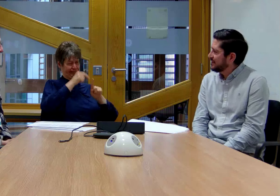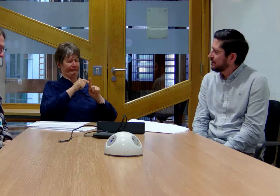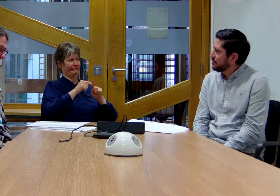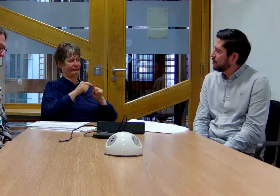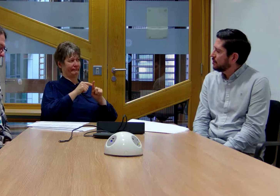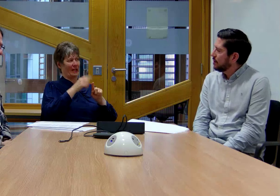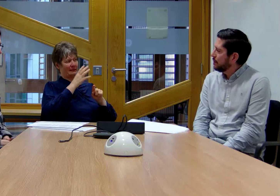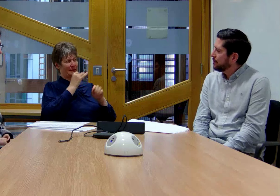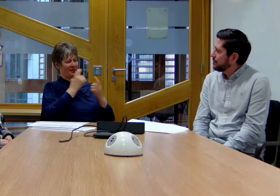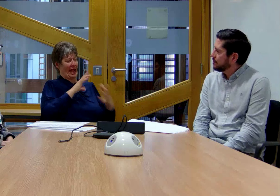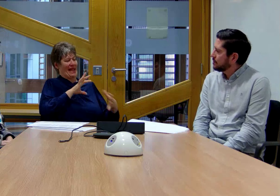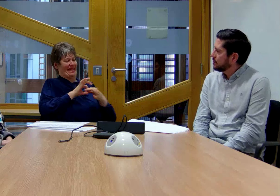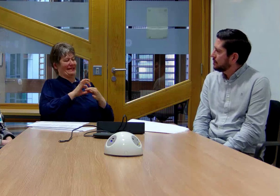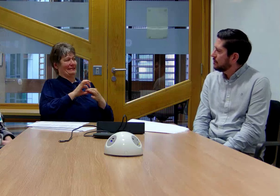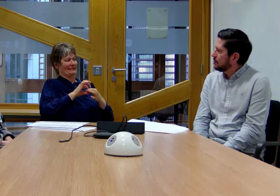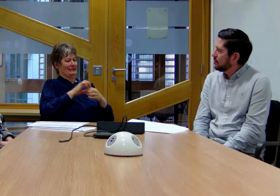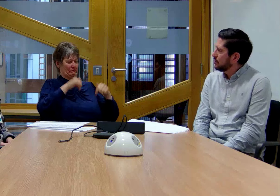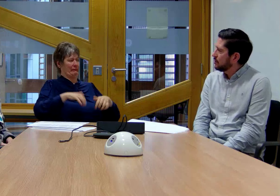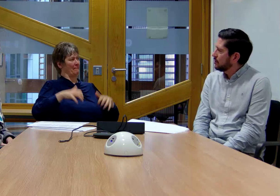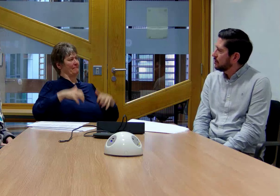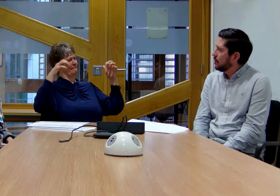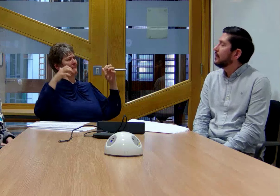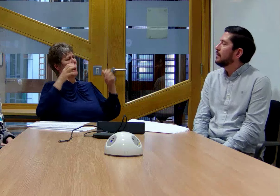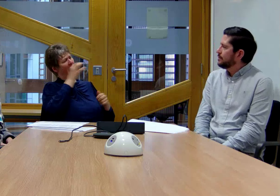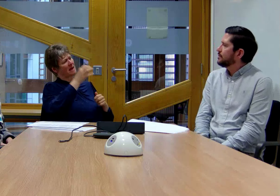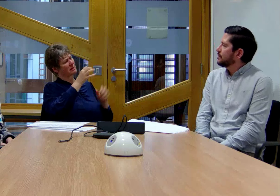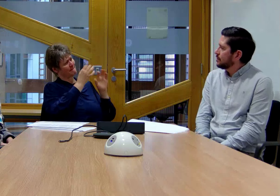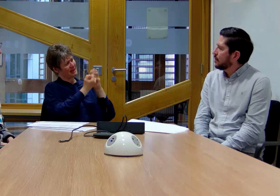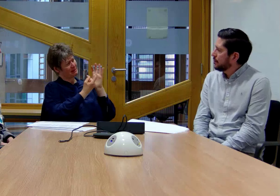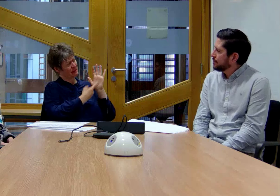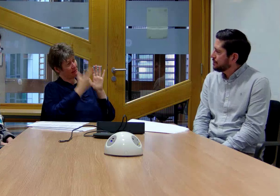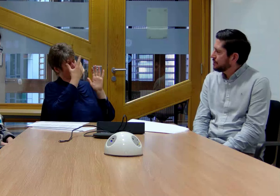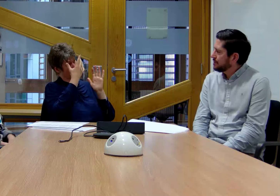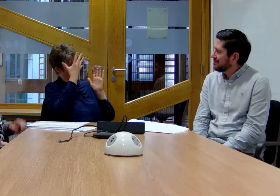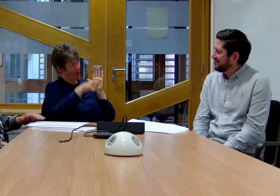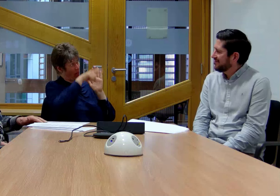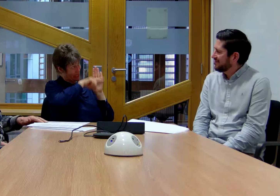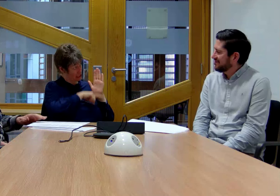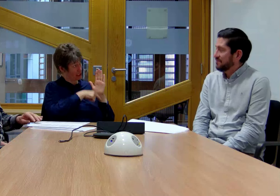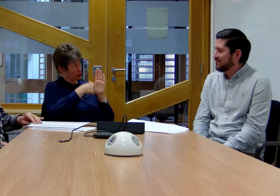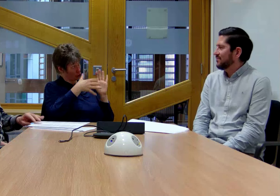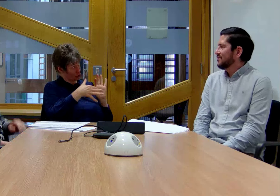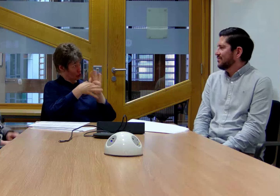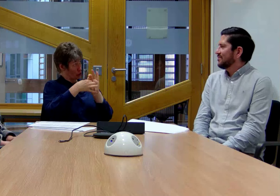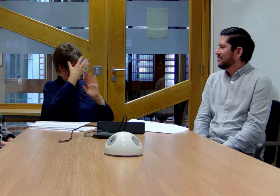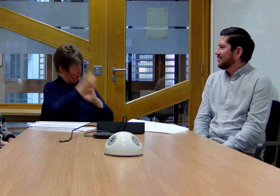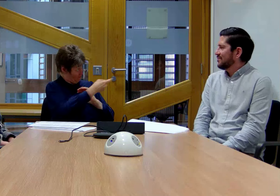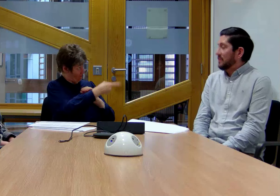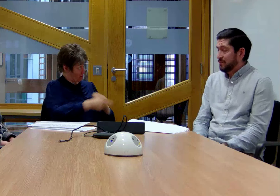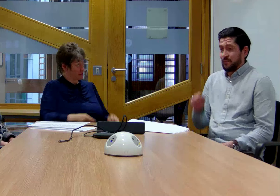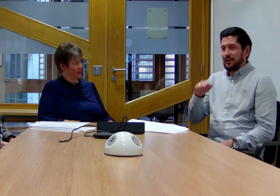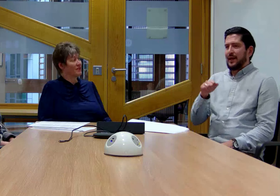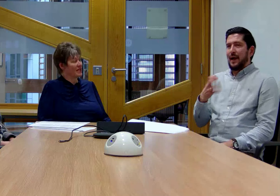So back to something more parliamentary for a second. Is there legislation for BSL?